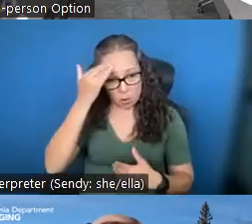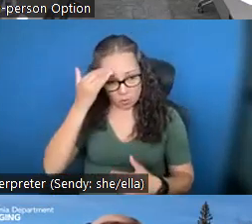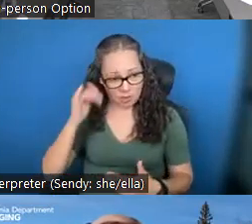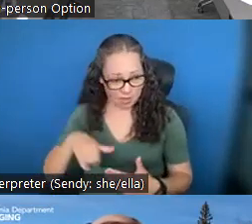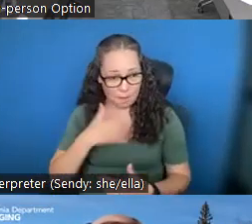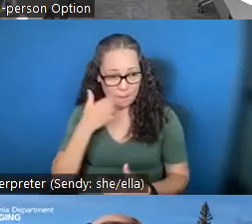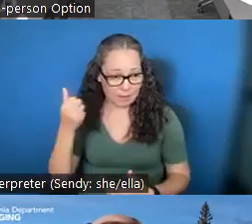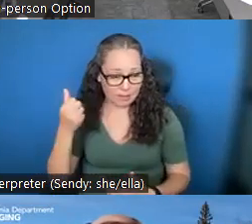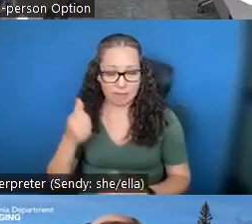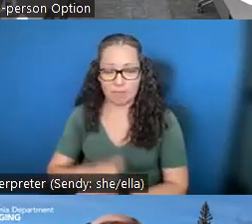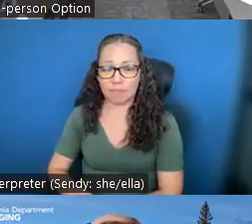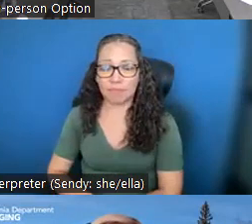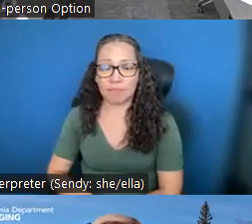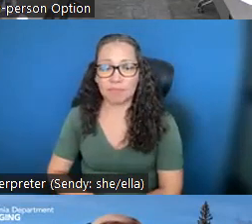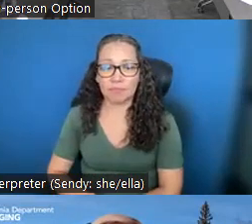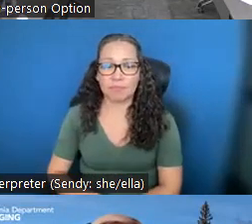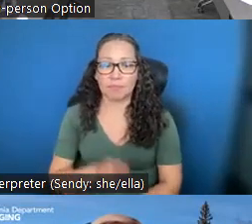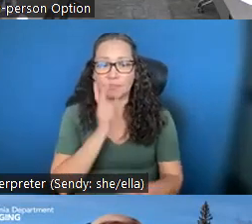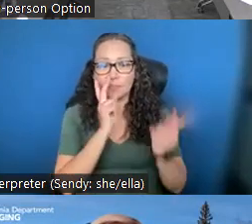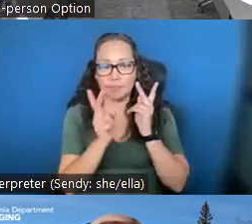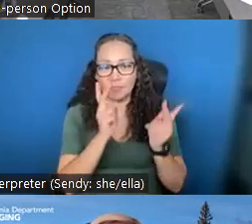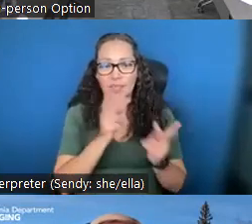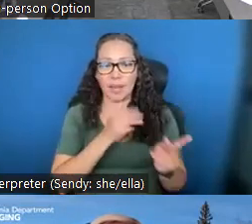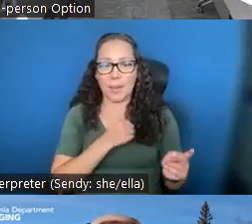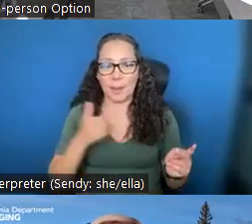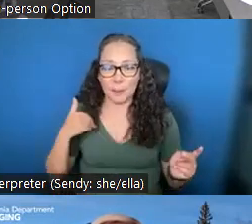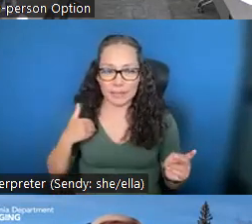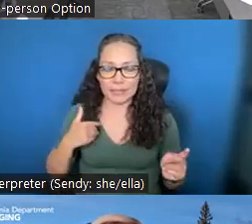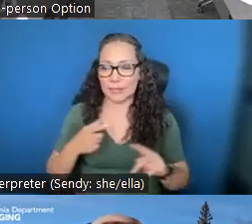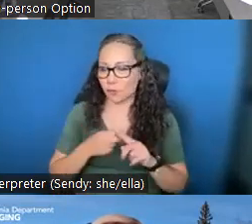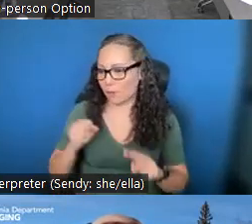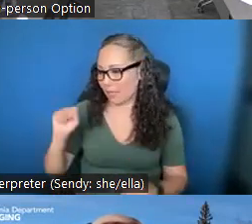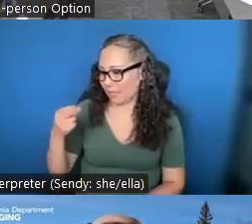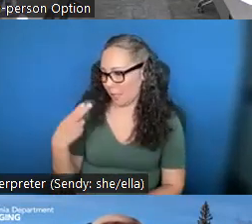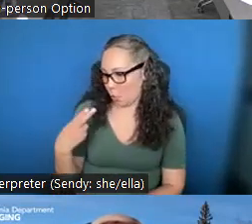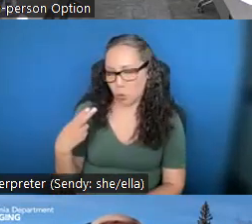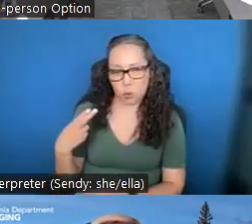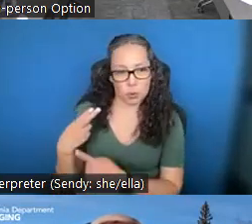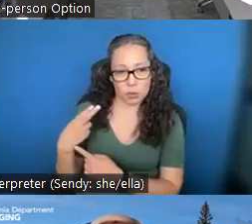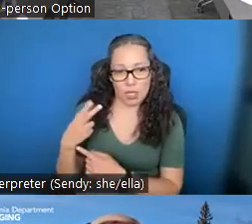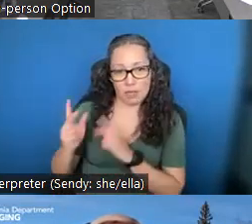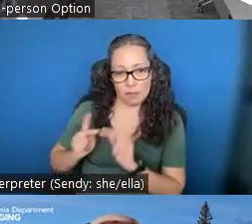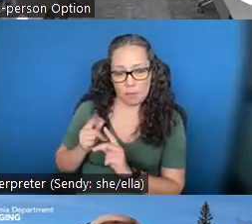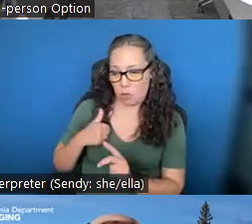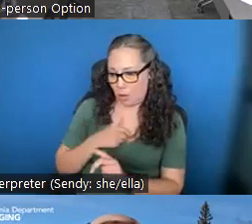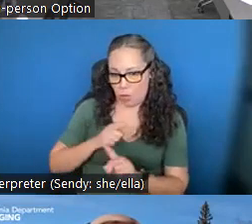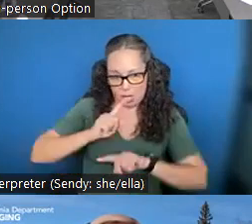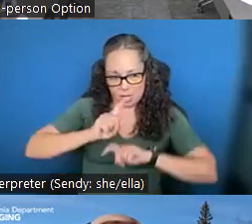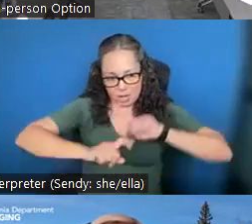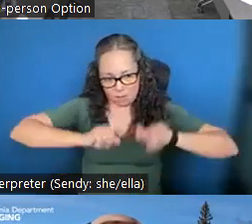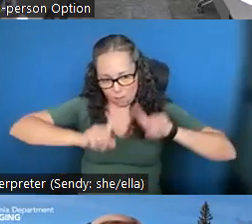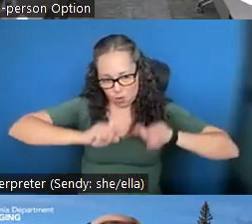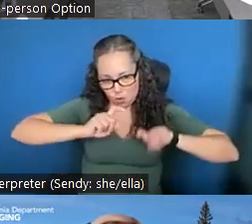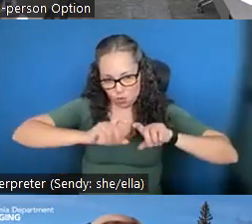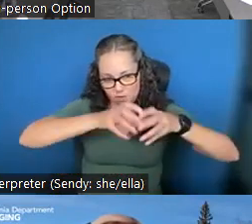quotes um from members of the um stakeholders who were interviewed um so you'll see here um